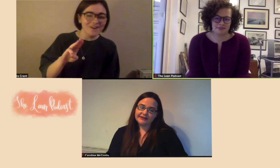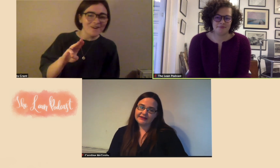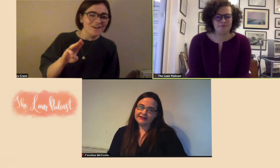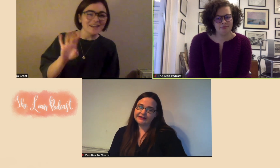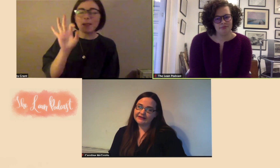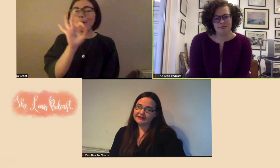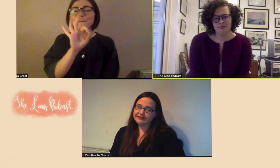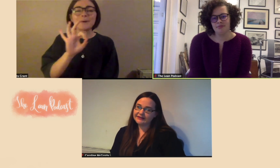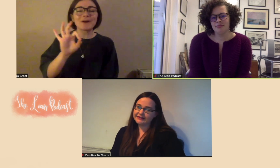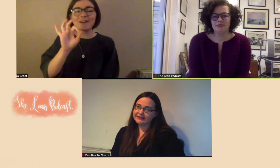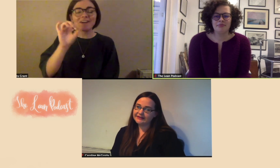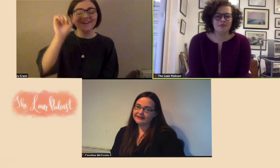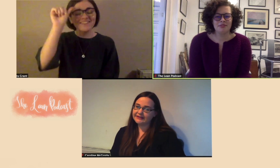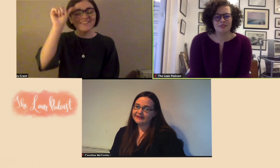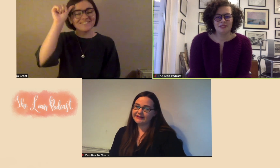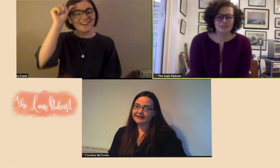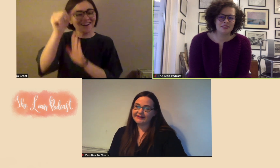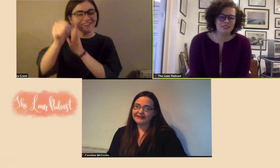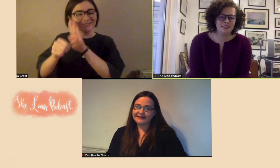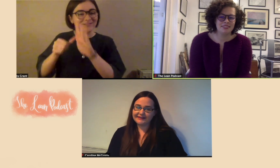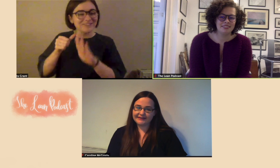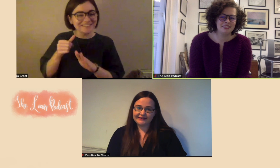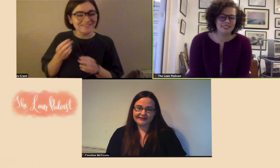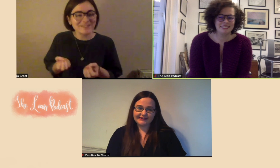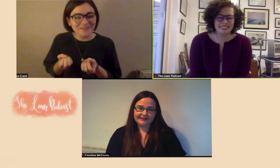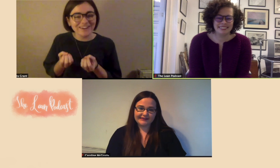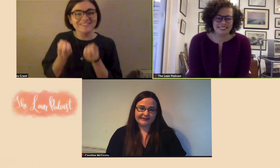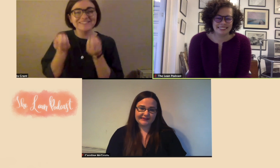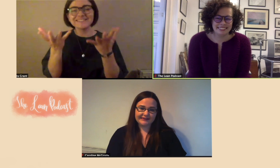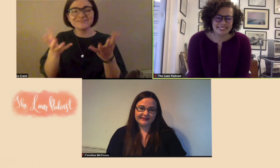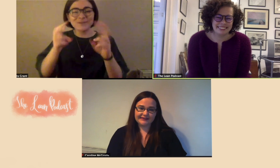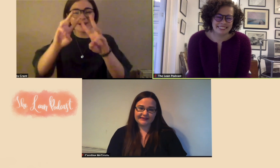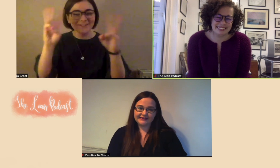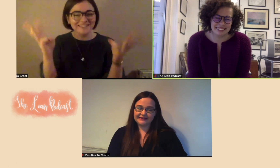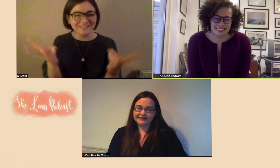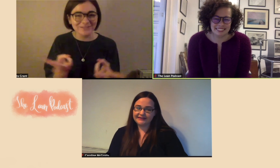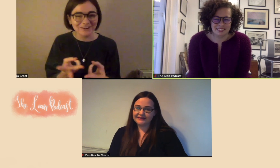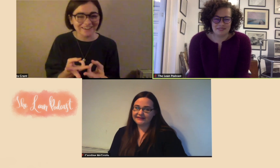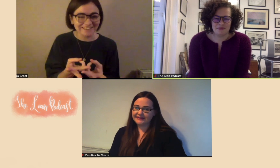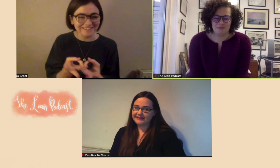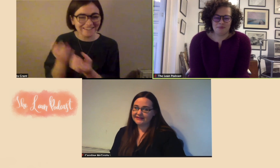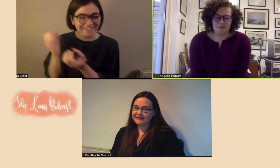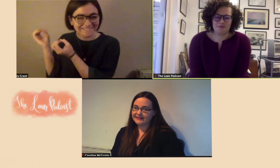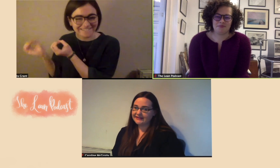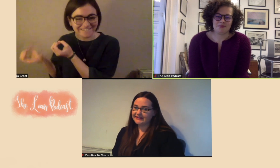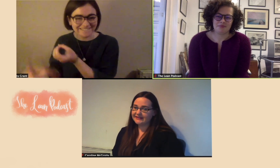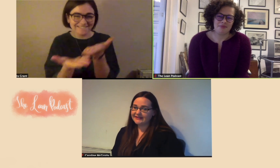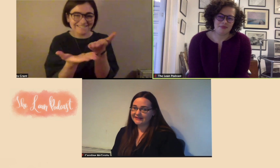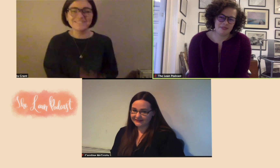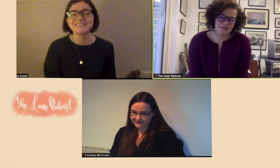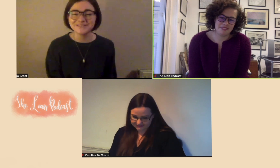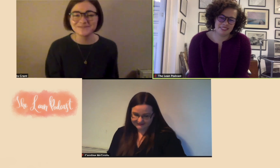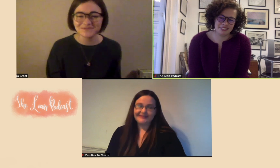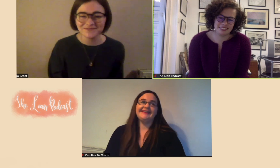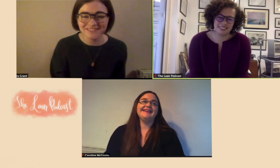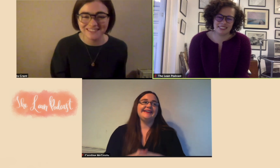Okay, so moving on to our final question, do you have a top tip or a little Pearl of wisdom